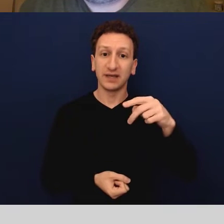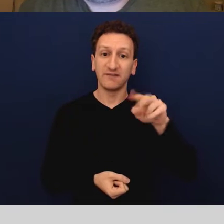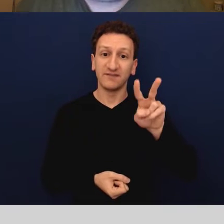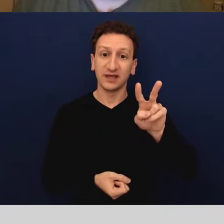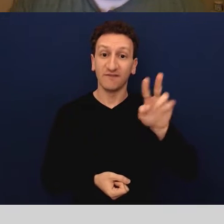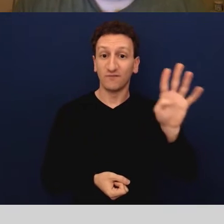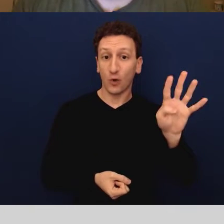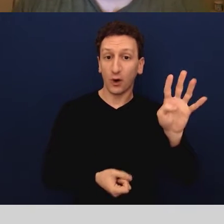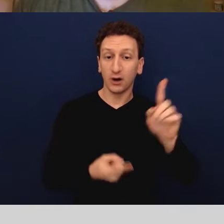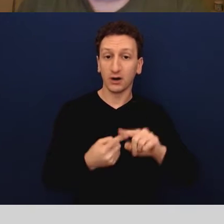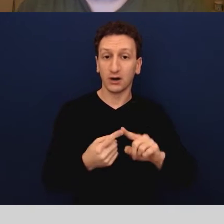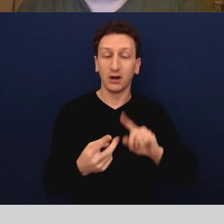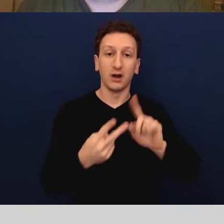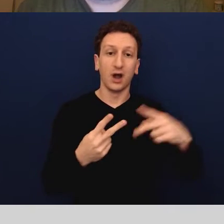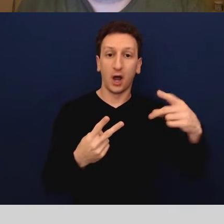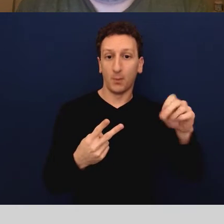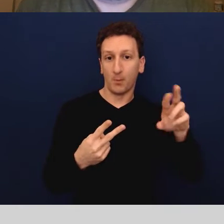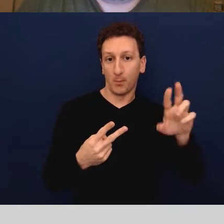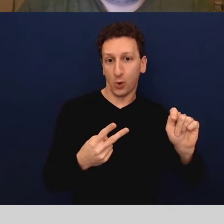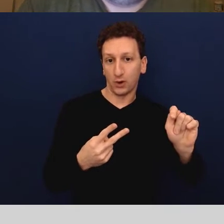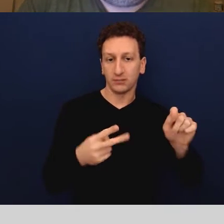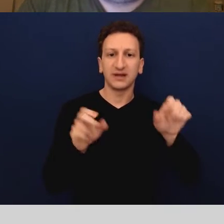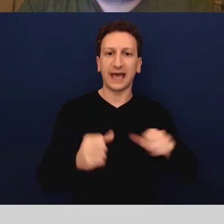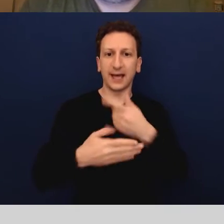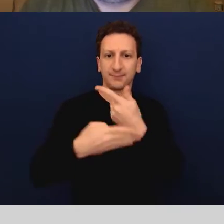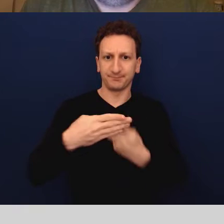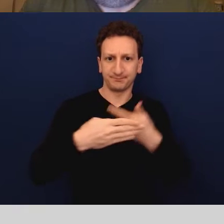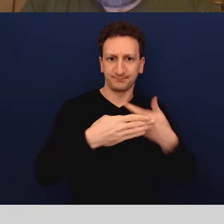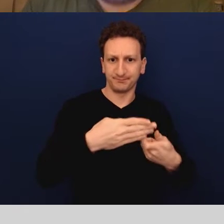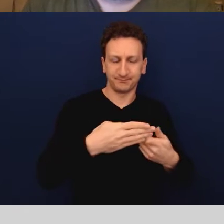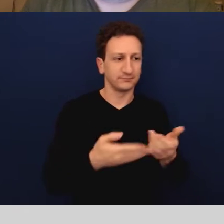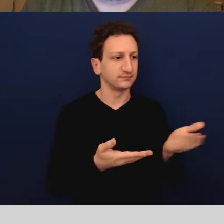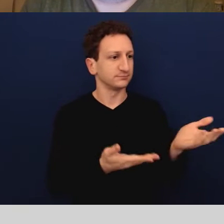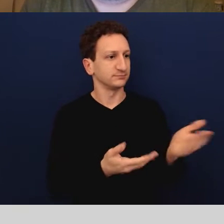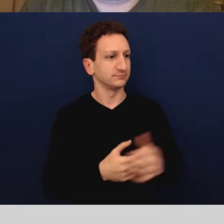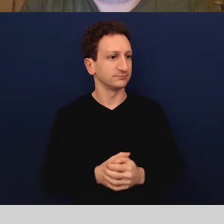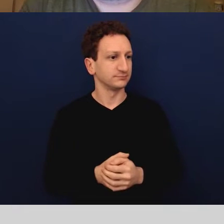because most services are specified with IPv4 report. This version will accidentally support name